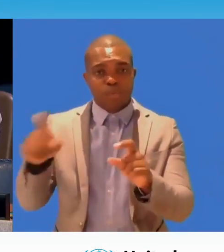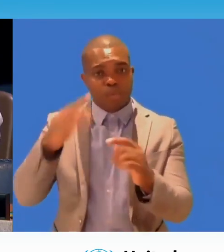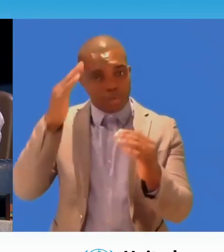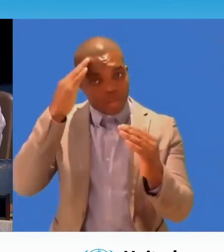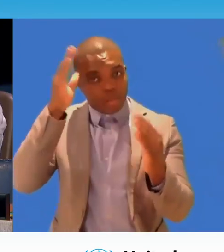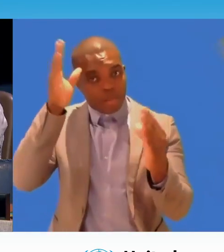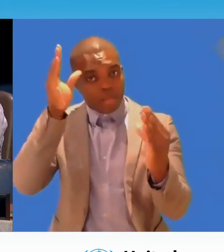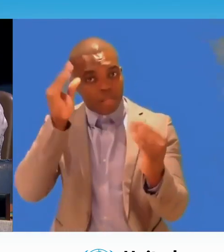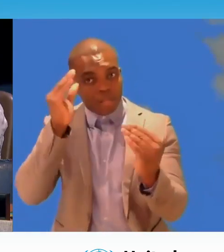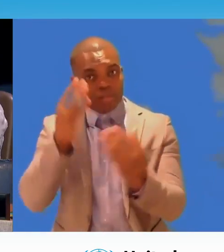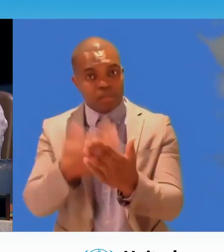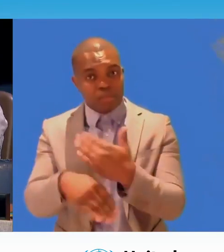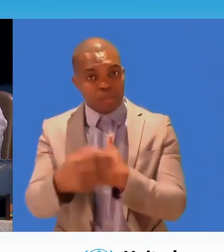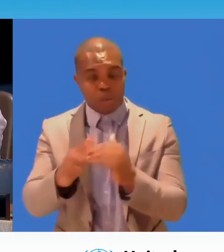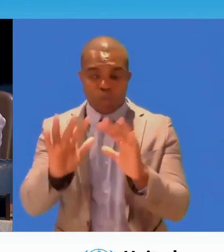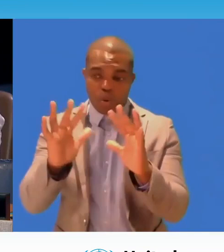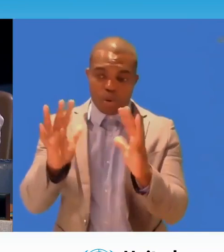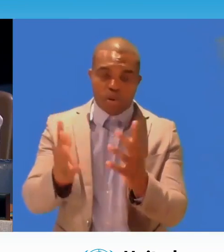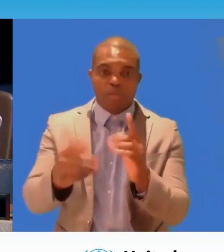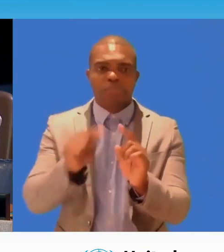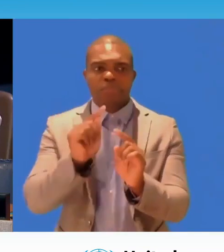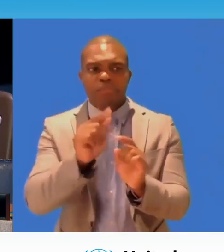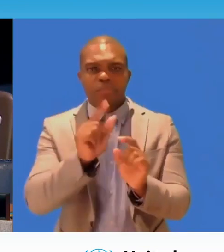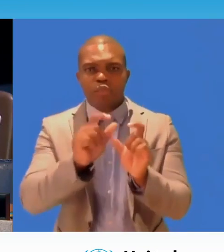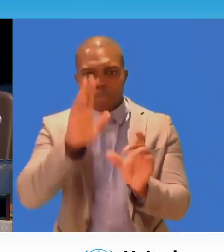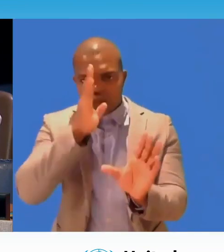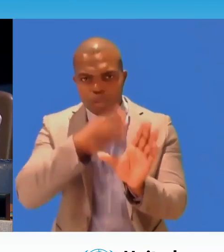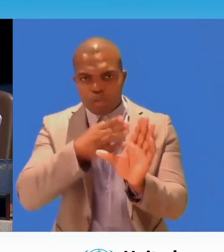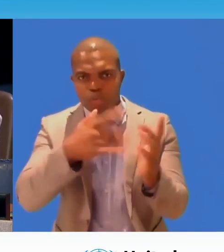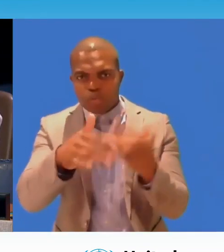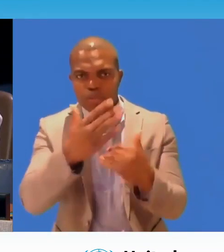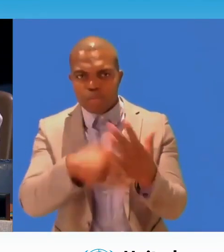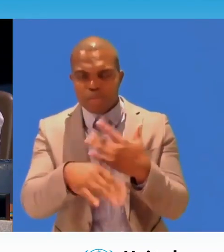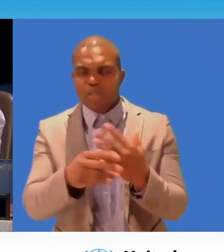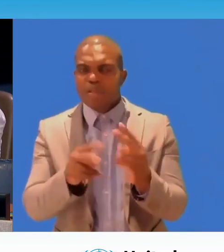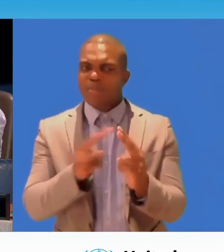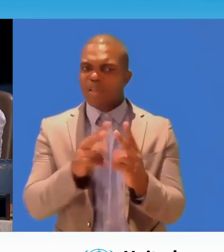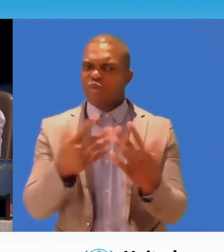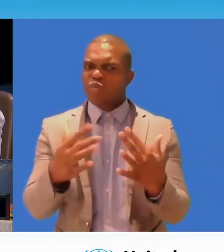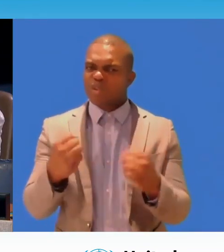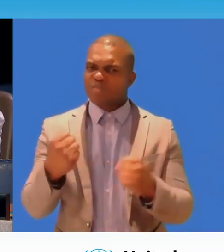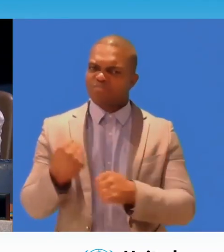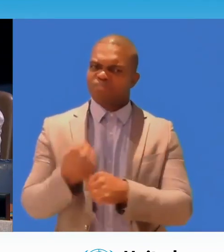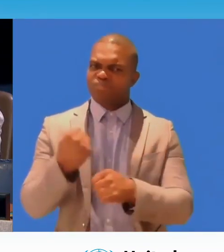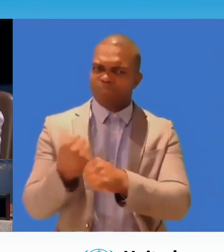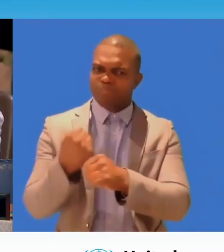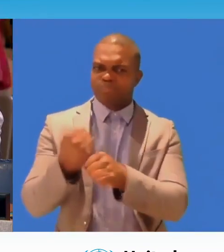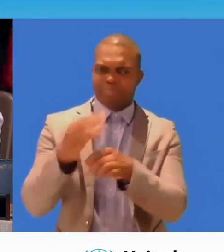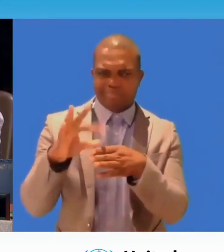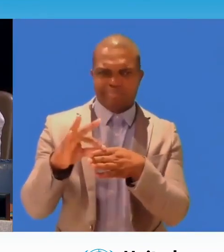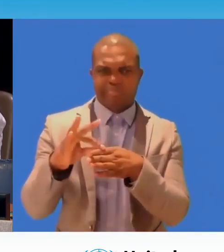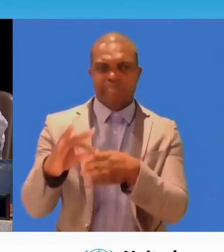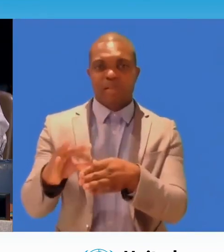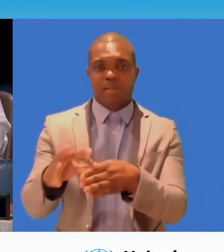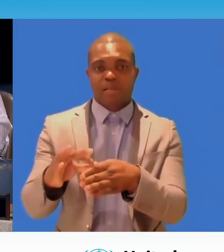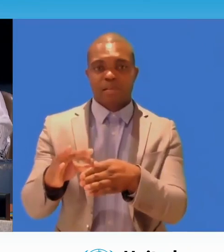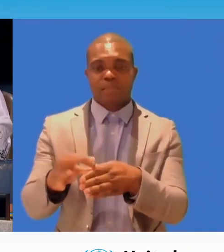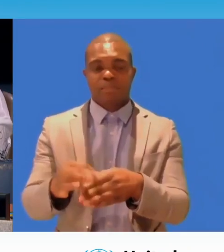embodied through their work and their example that more inclusive and fair societies are possible